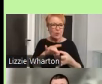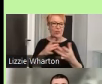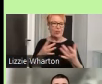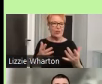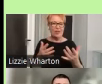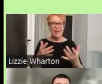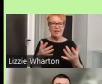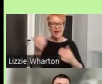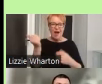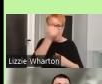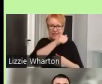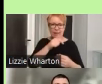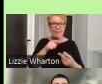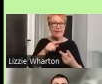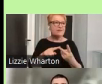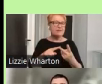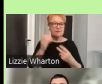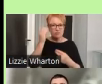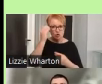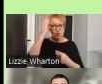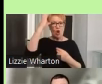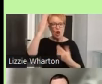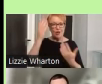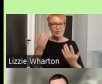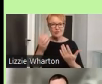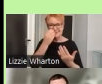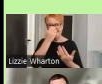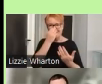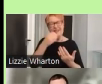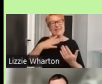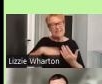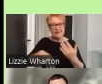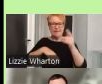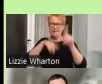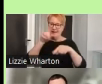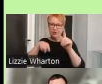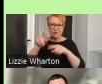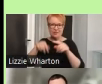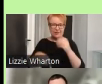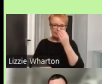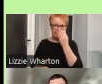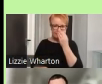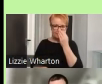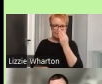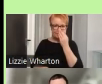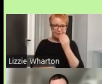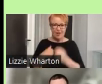work with knowledge that has all these diverse bases. Sorry, I met, I think we might need to wrap up.